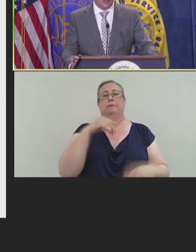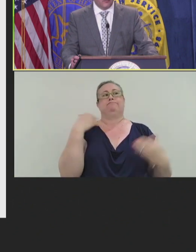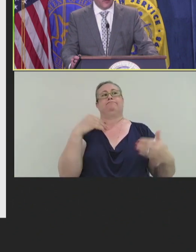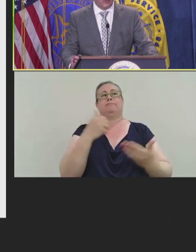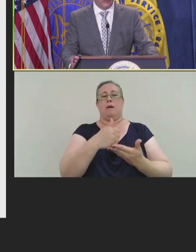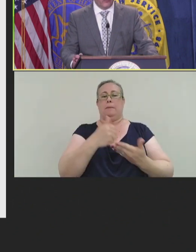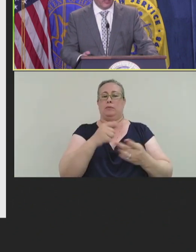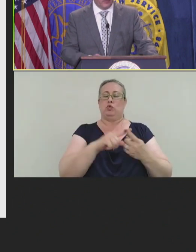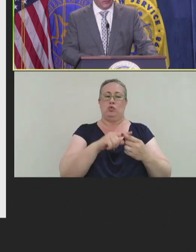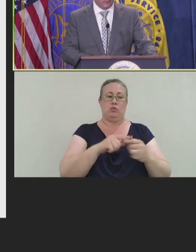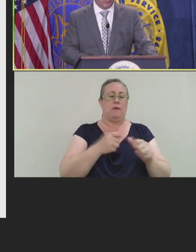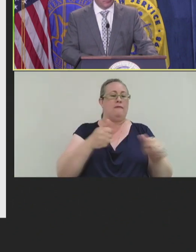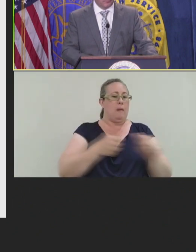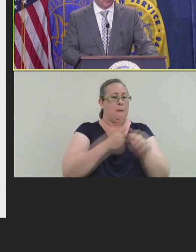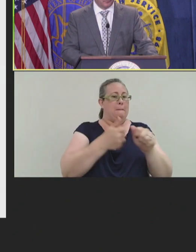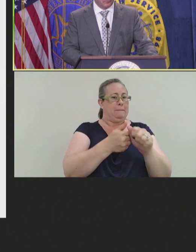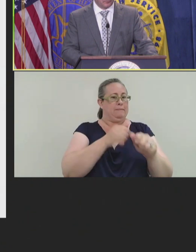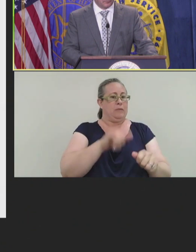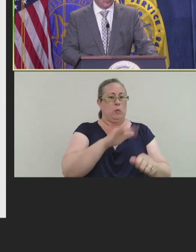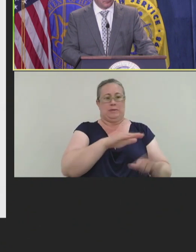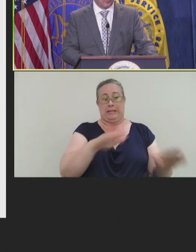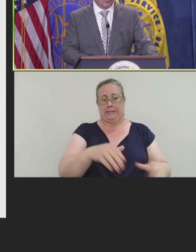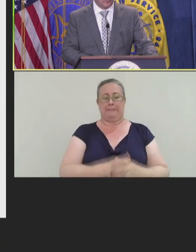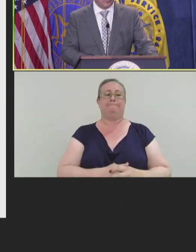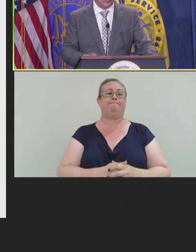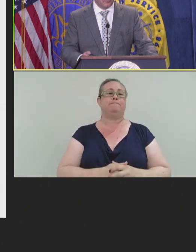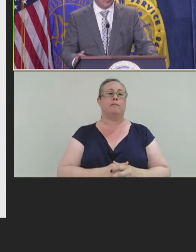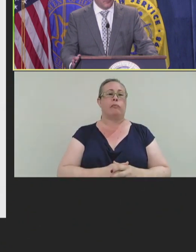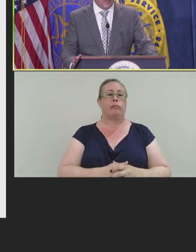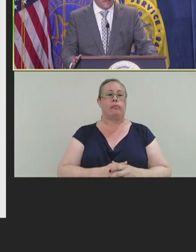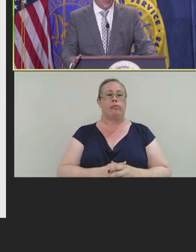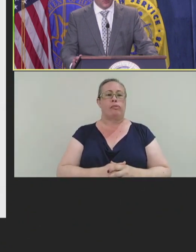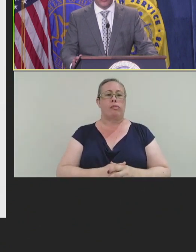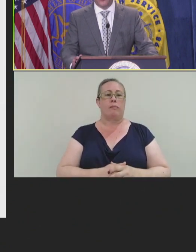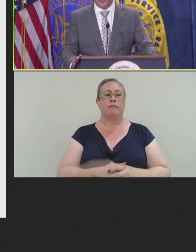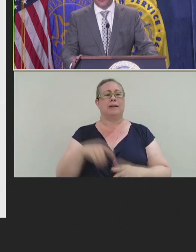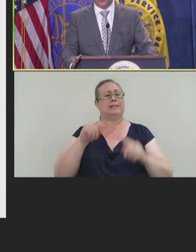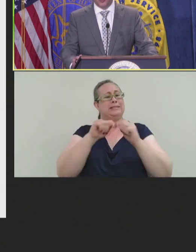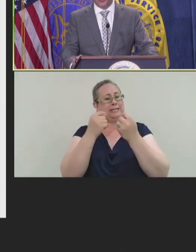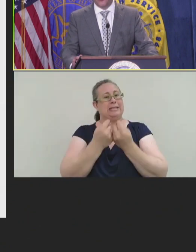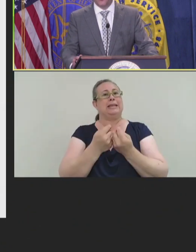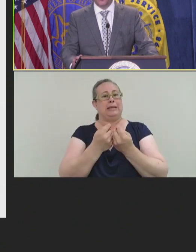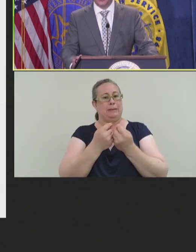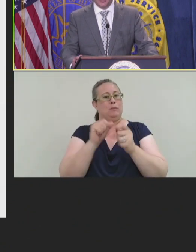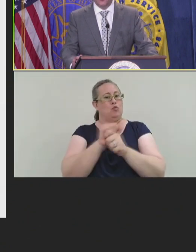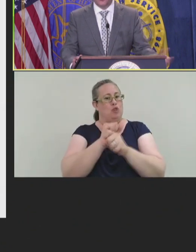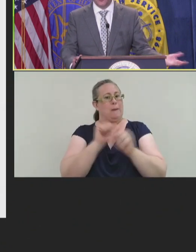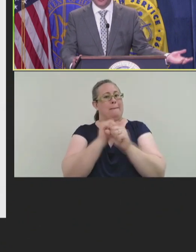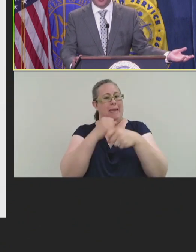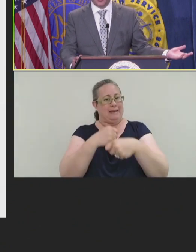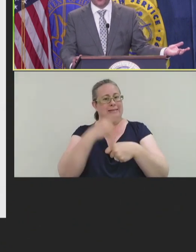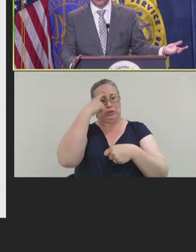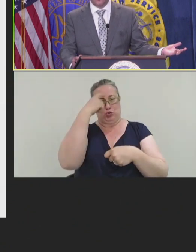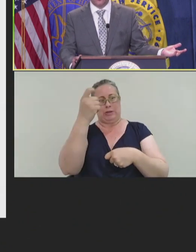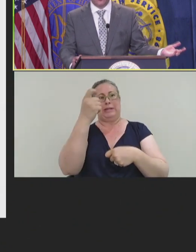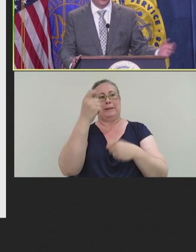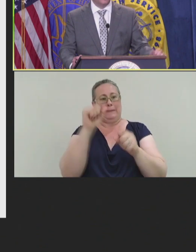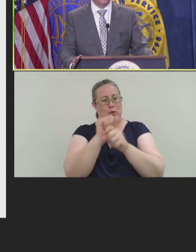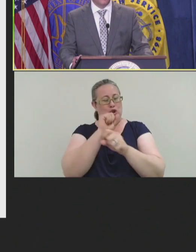follow those kids. Teamwork does make dream work. So, again, during the pandemic, we learned that we